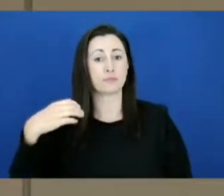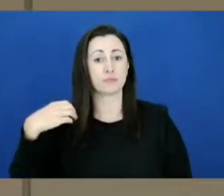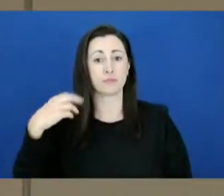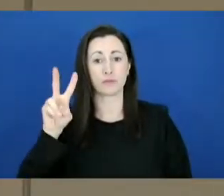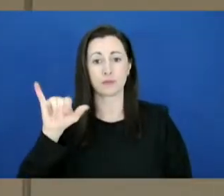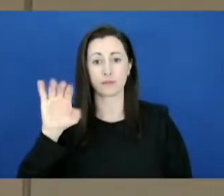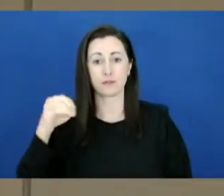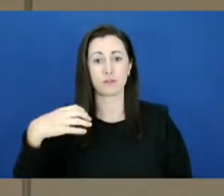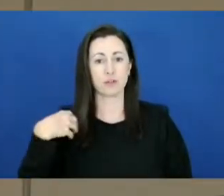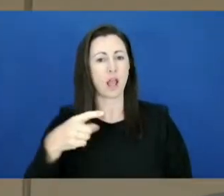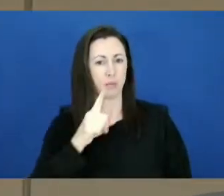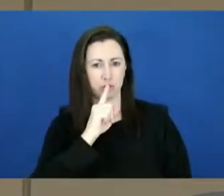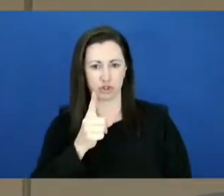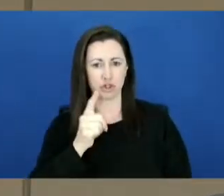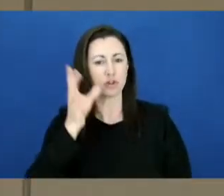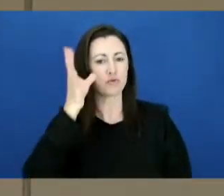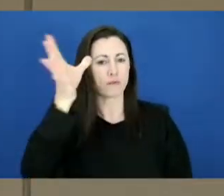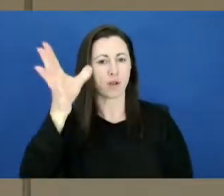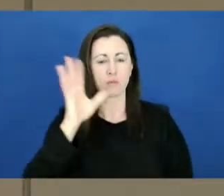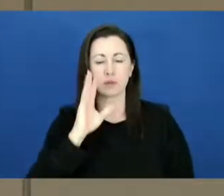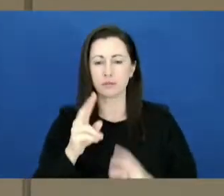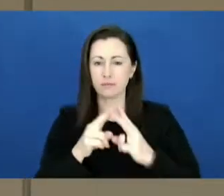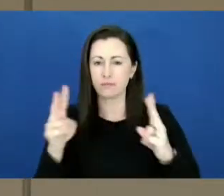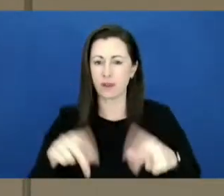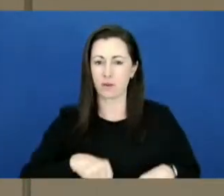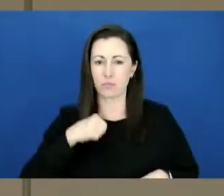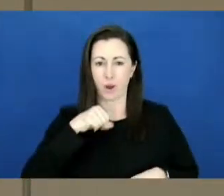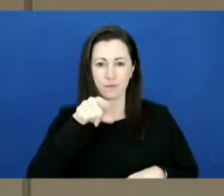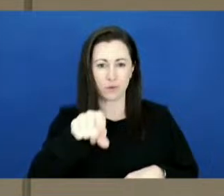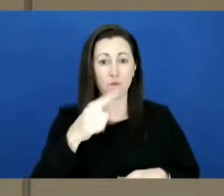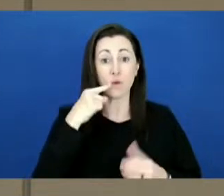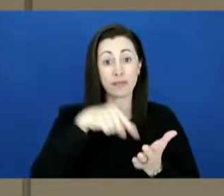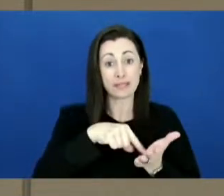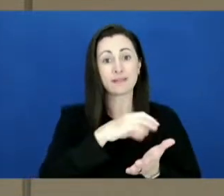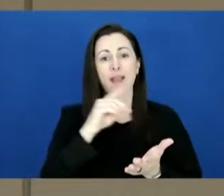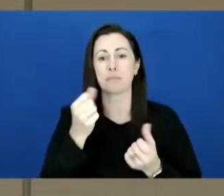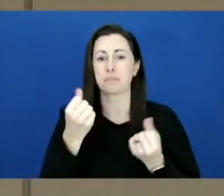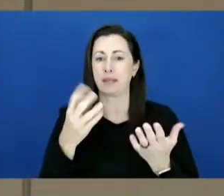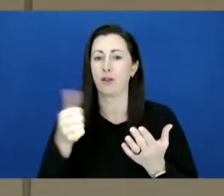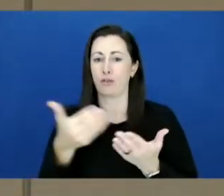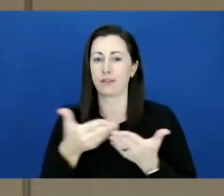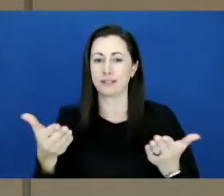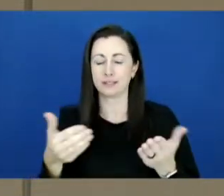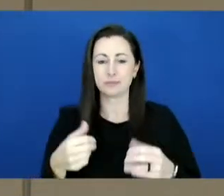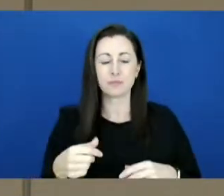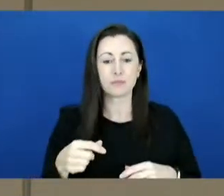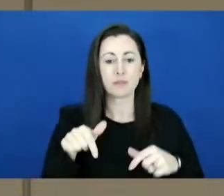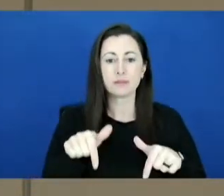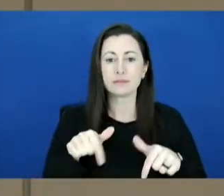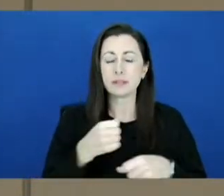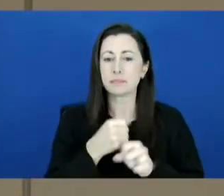SPACE. CHAIRMAN JERRELL, I'M SURE HE WOULD BE INCREDIBLY PROUD OF YOU.